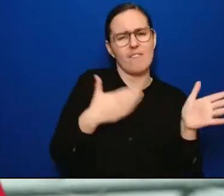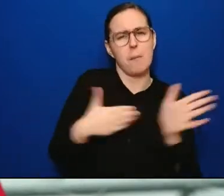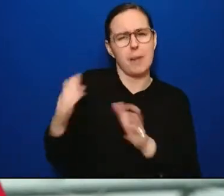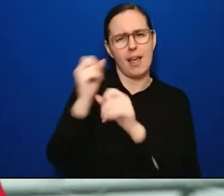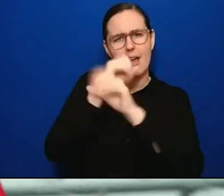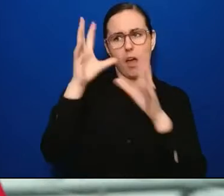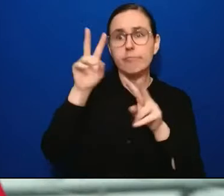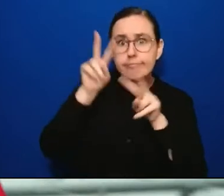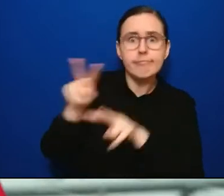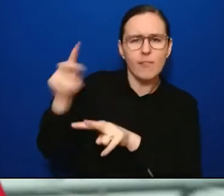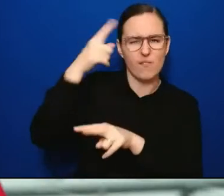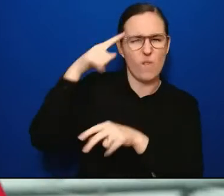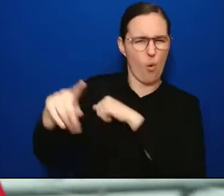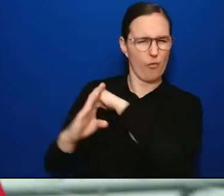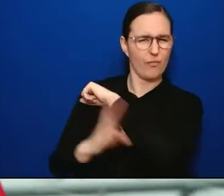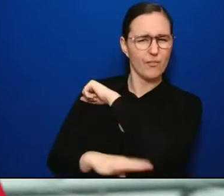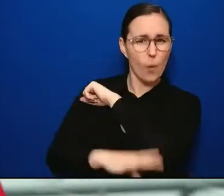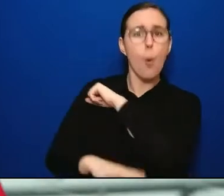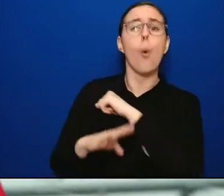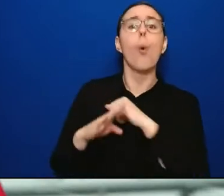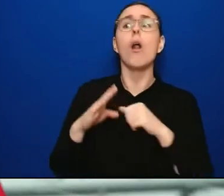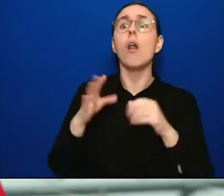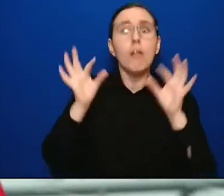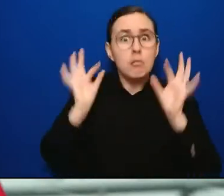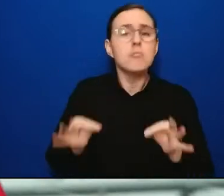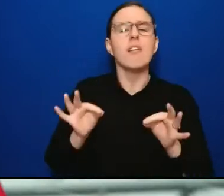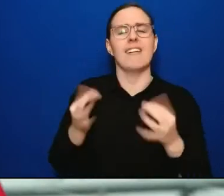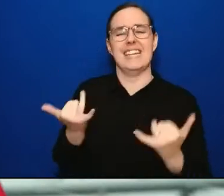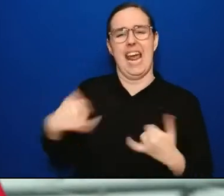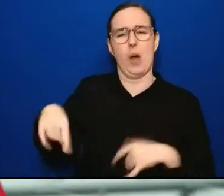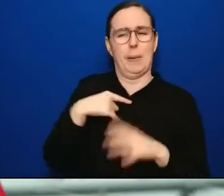questions that the team is